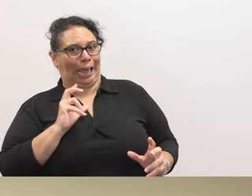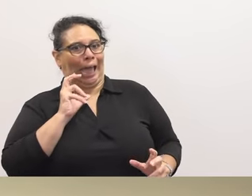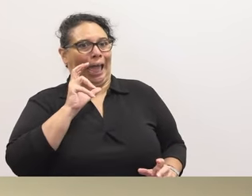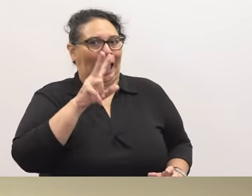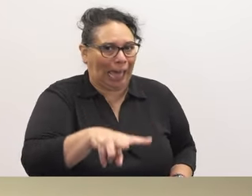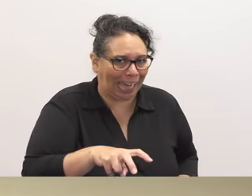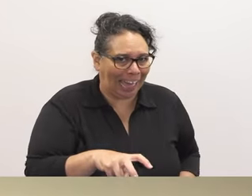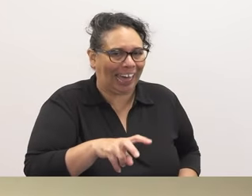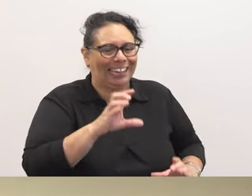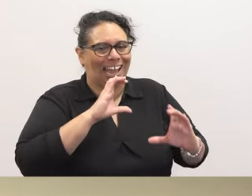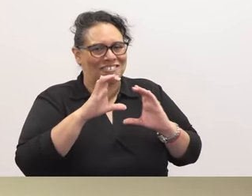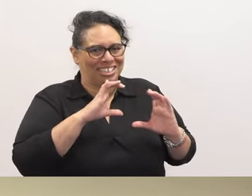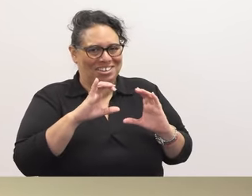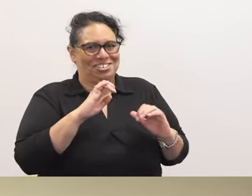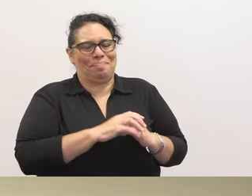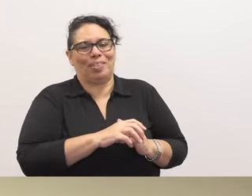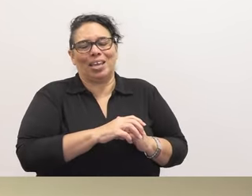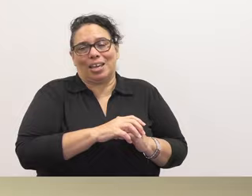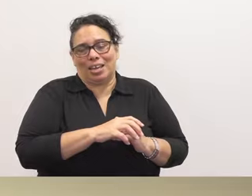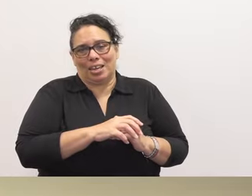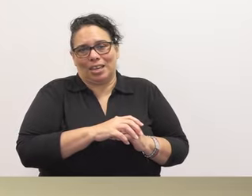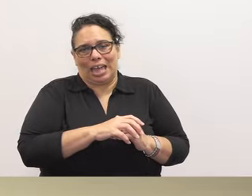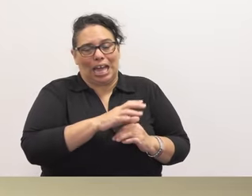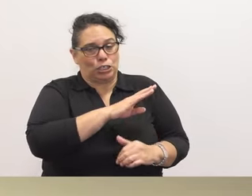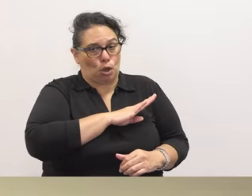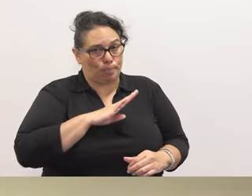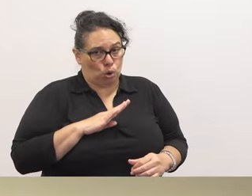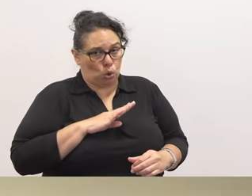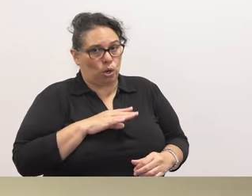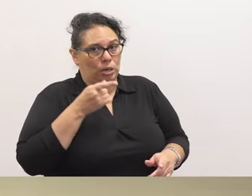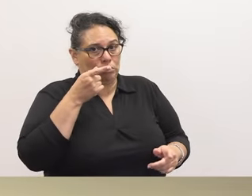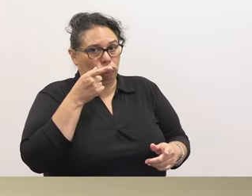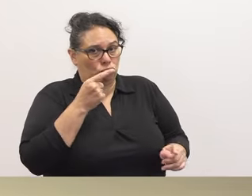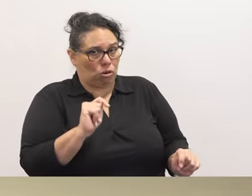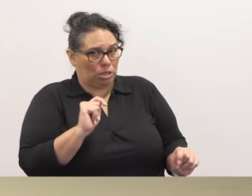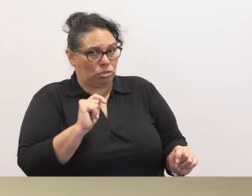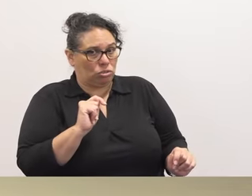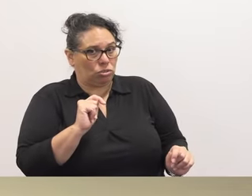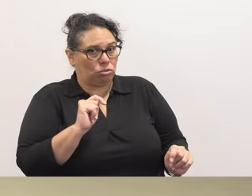So as a board, as you were trying to make this type of decision,